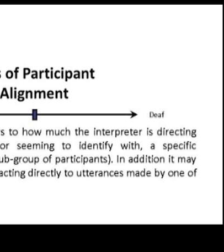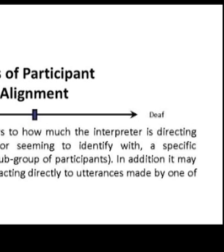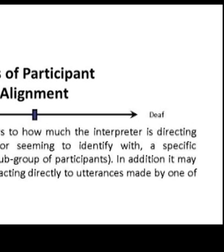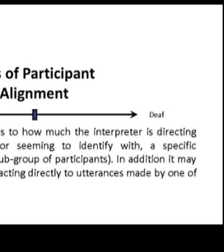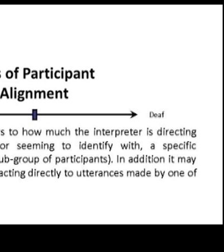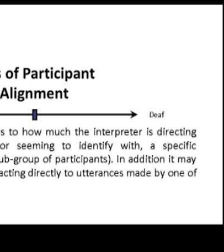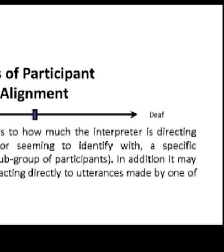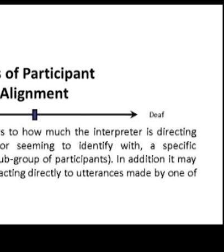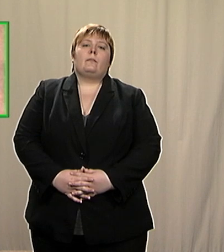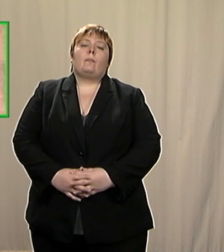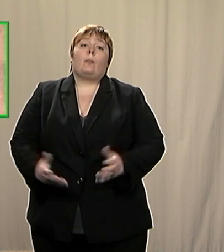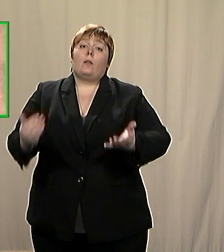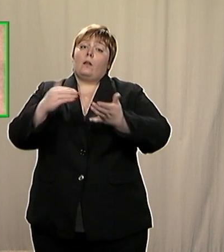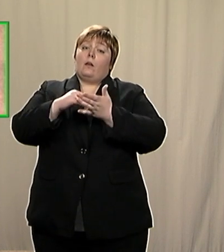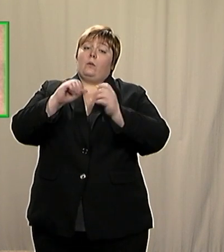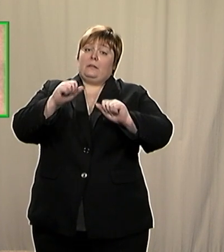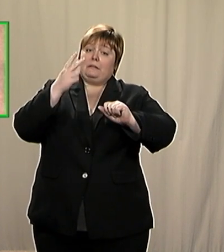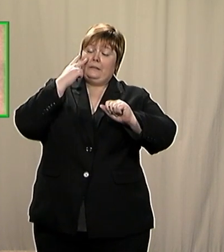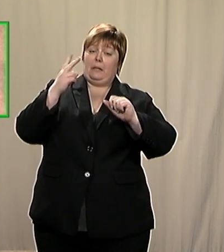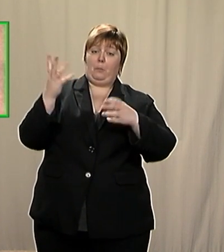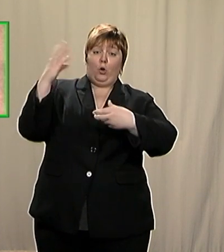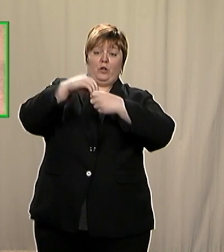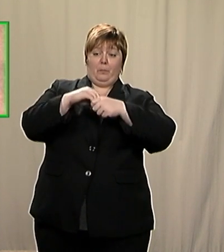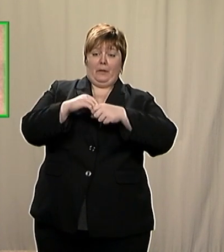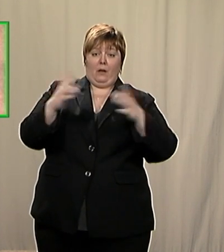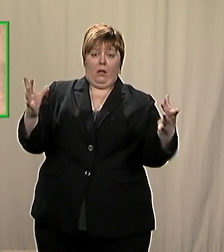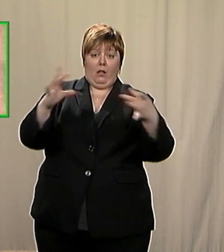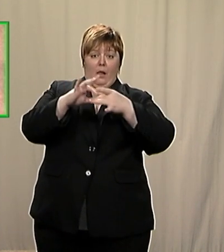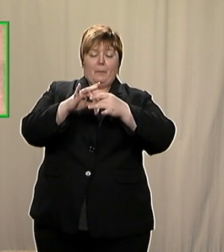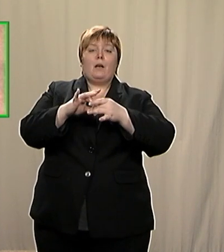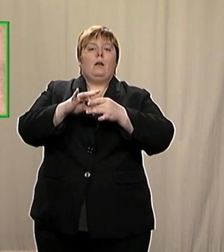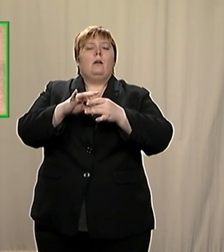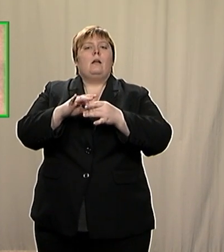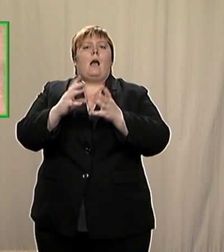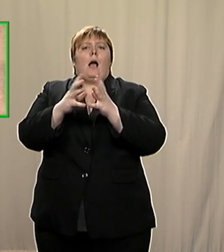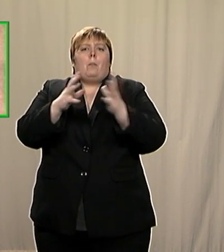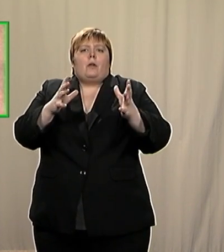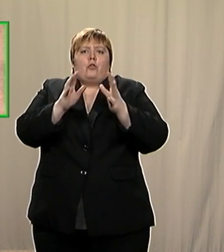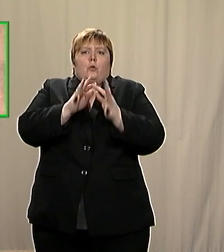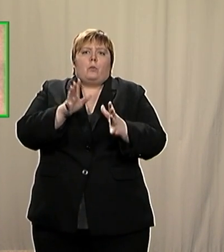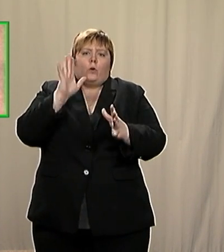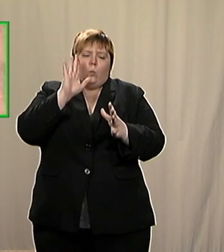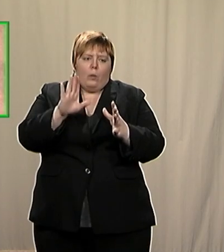So as it states, participant alignment refers to how much the interpreter either directs their communication to or seeming to identify